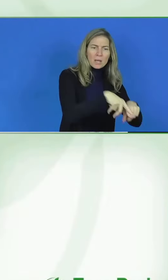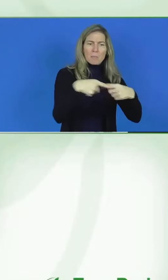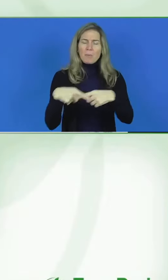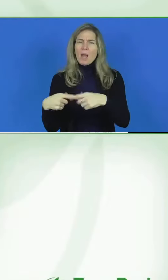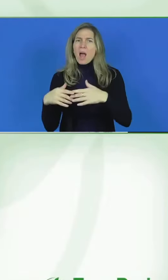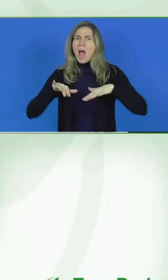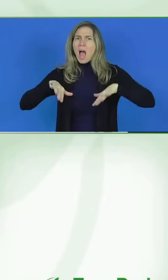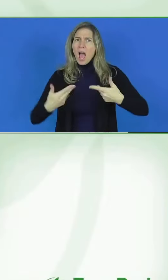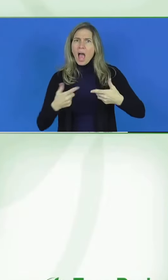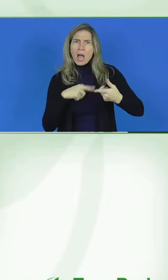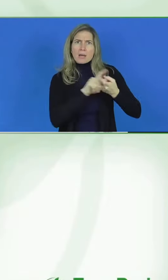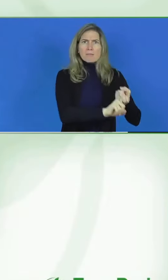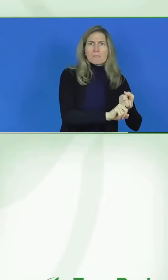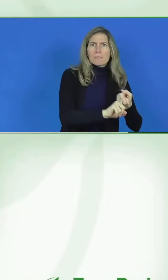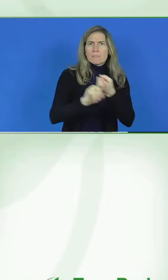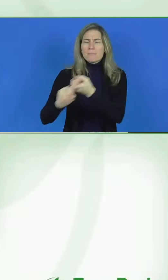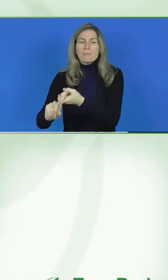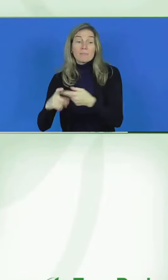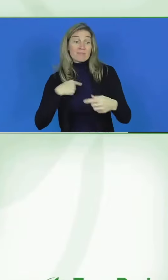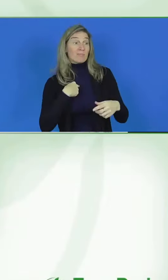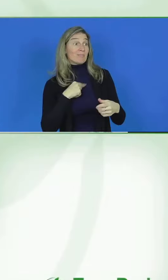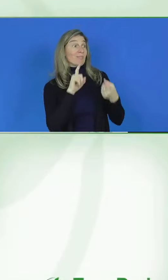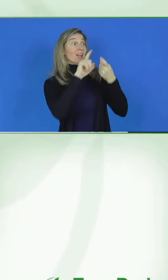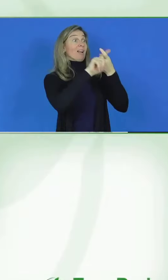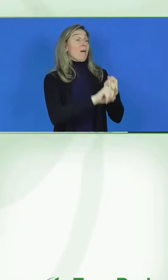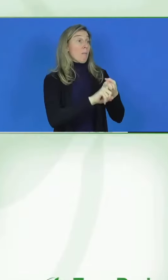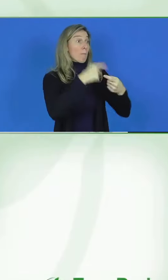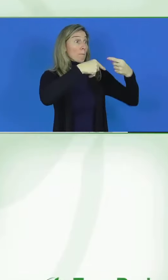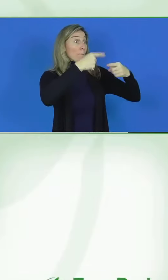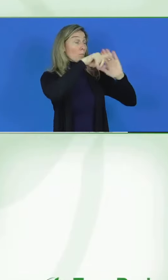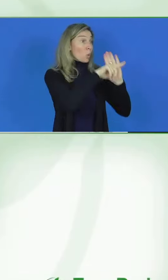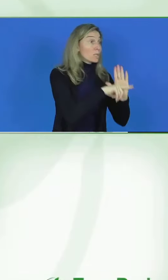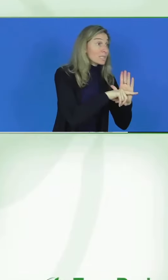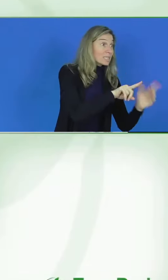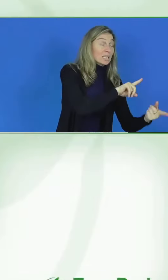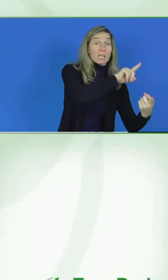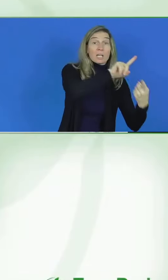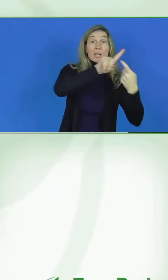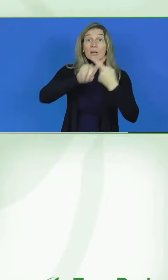policy, in terms of family, communities, professionals and